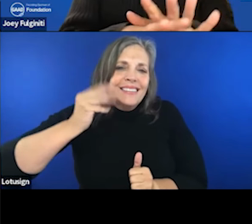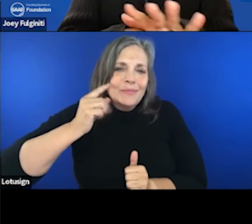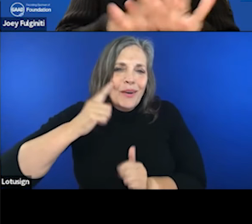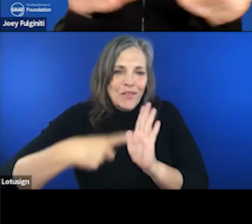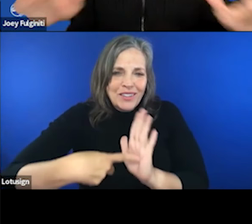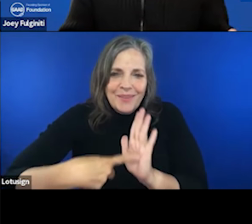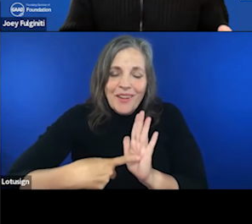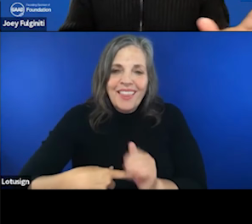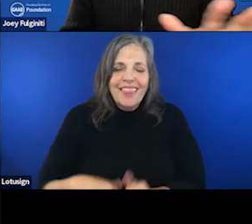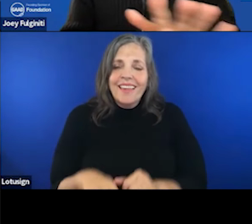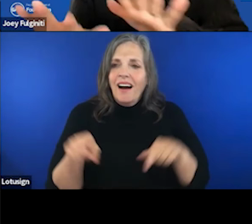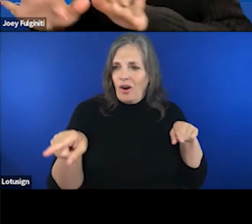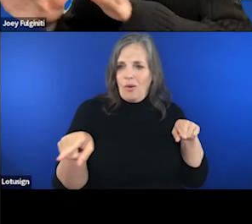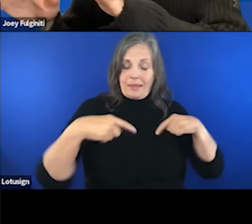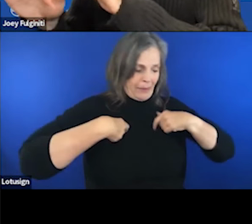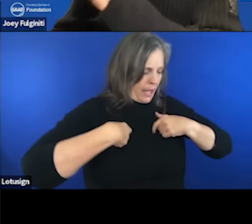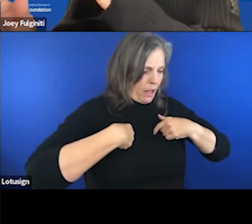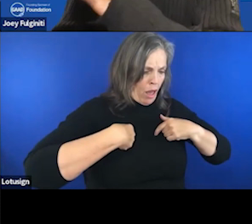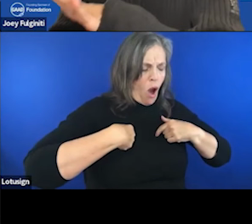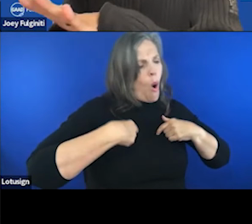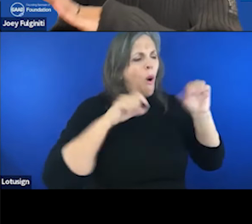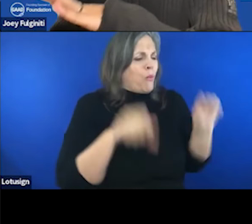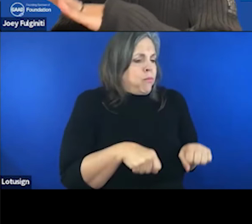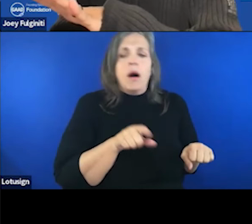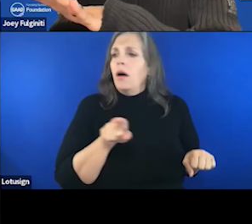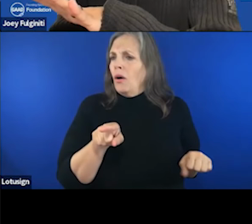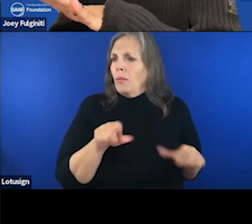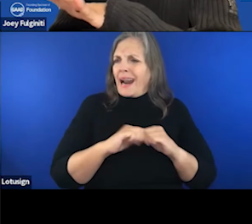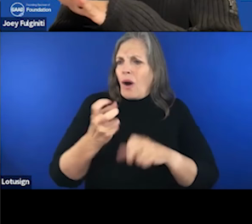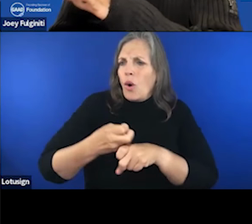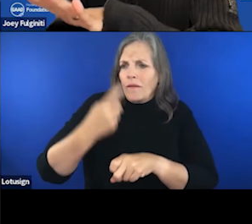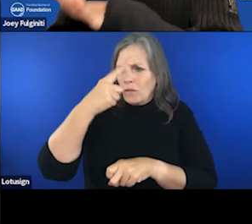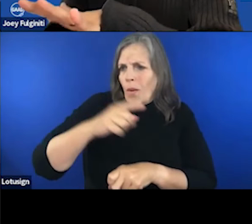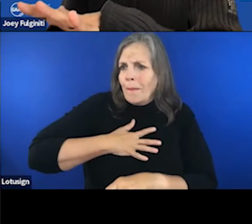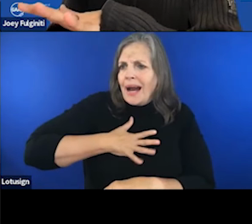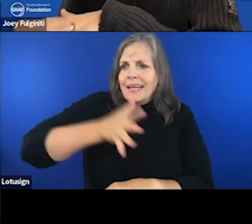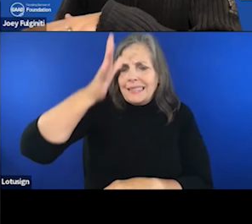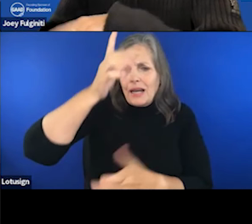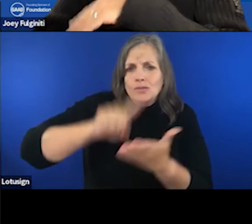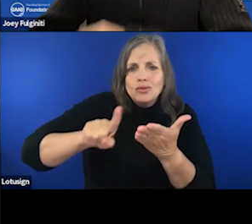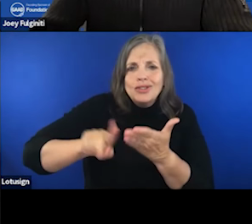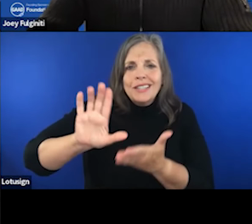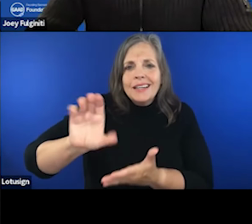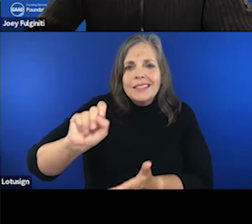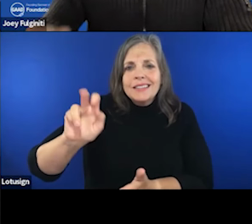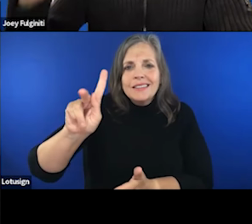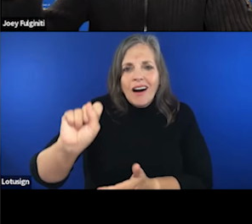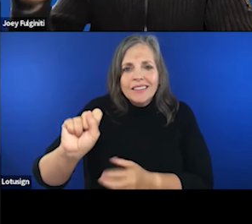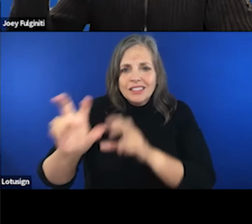it's not just about me how hard is it for my dad to check his stocks right cultural